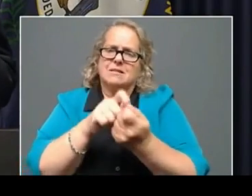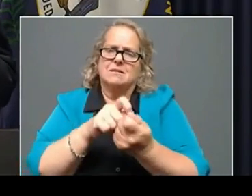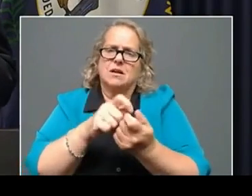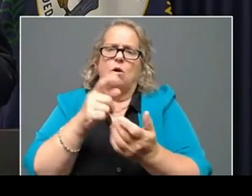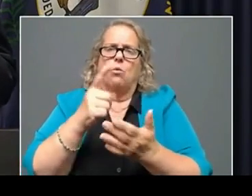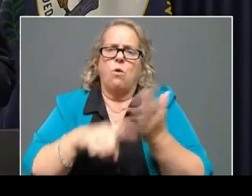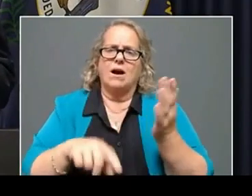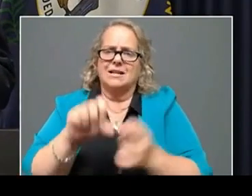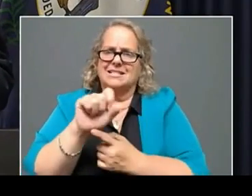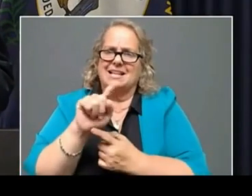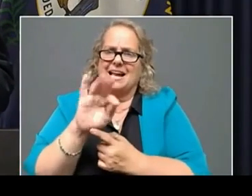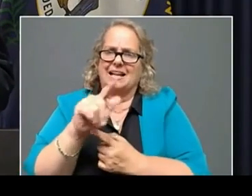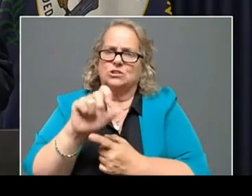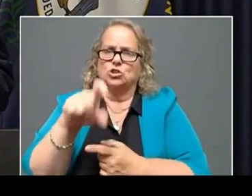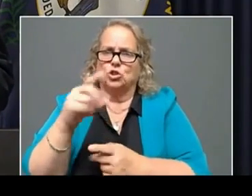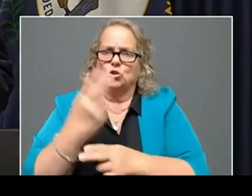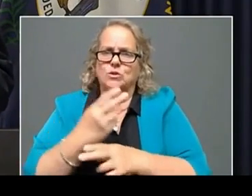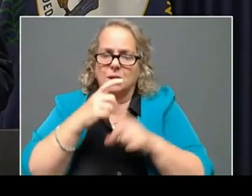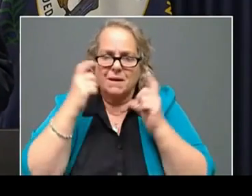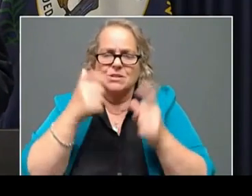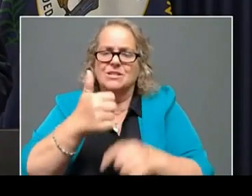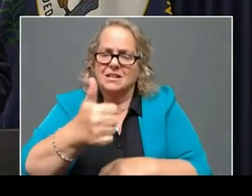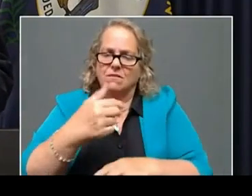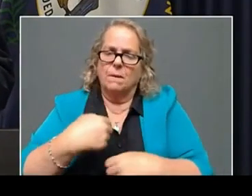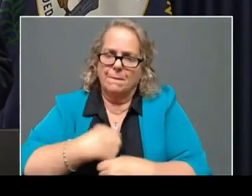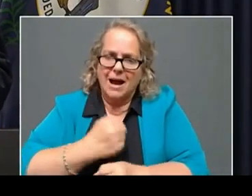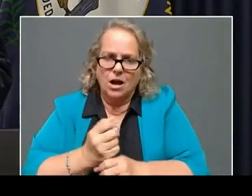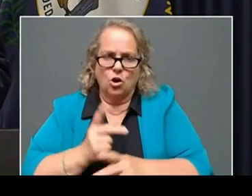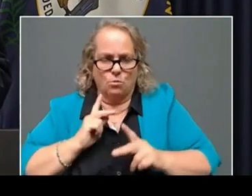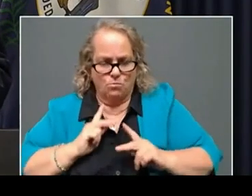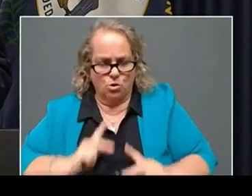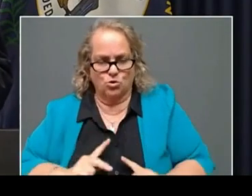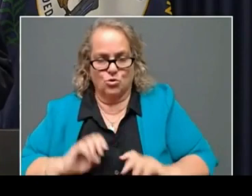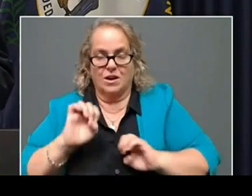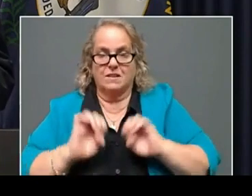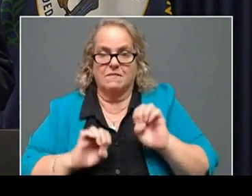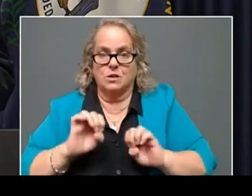a personal evaluation of that as well. Um I would do it based on the number of